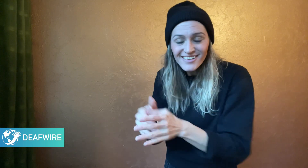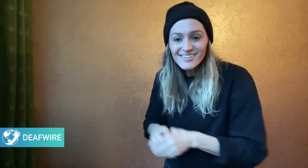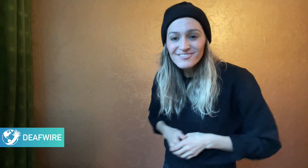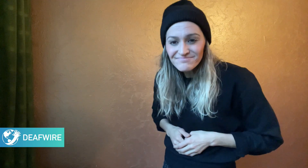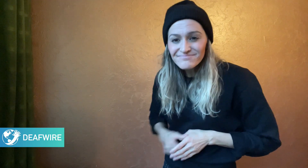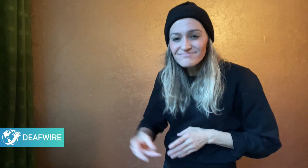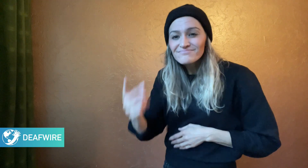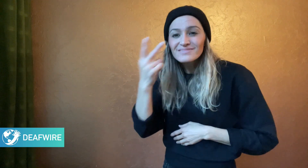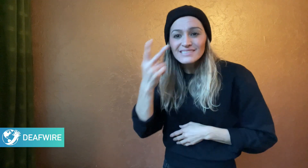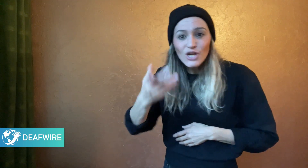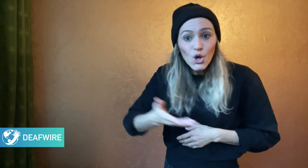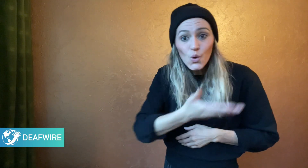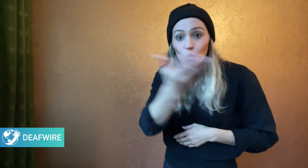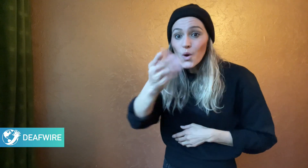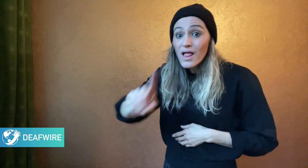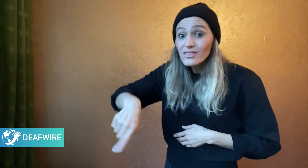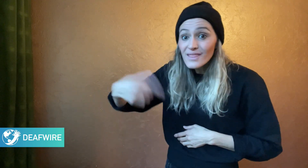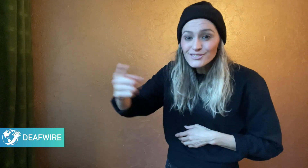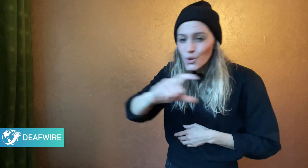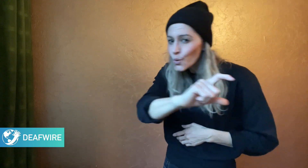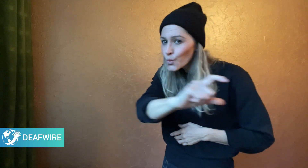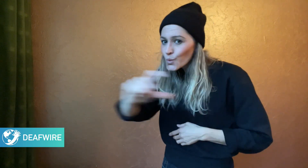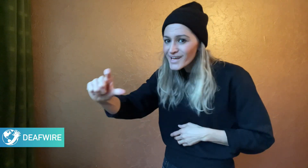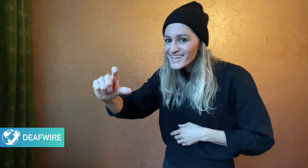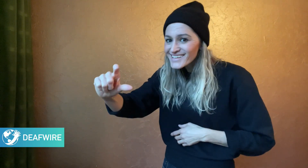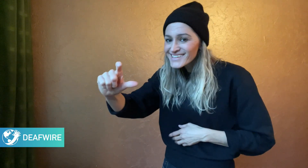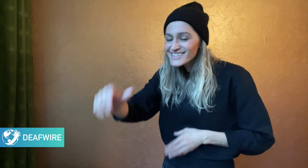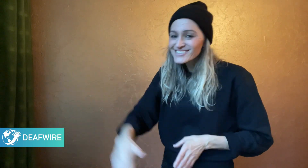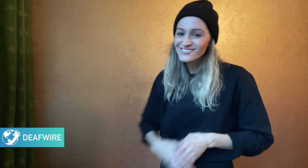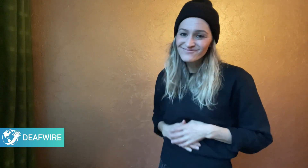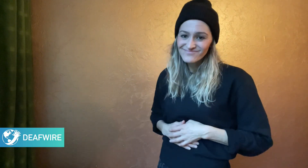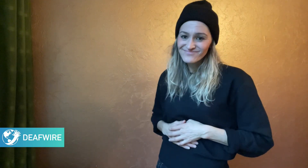See you next week!